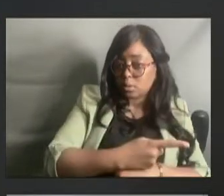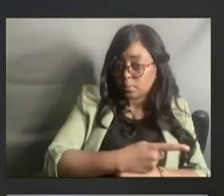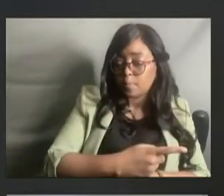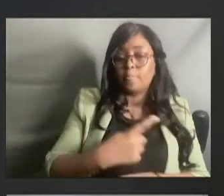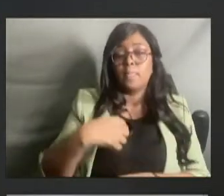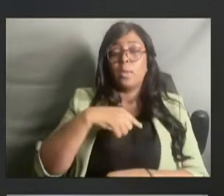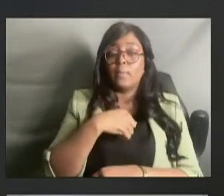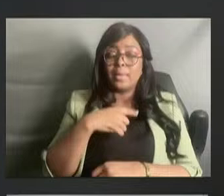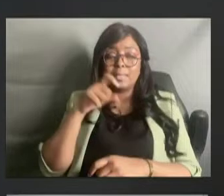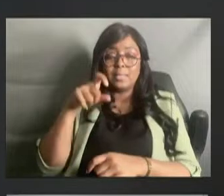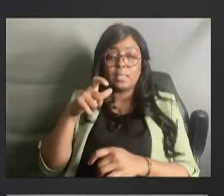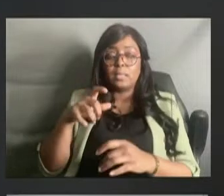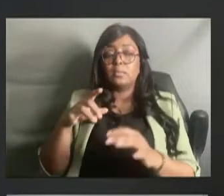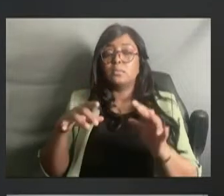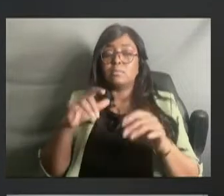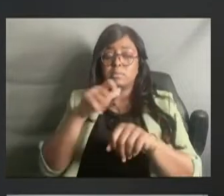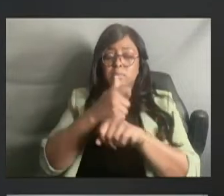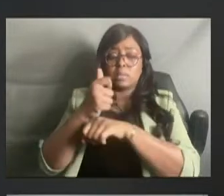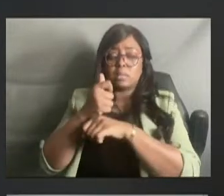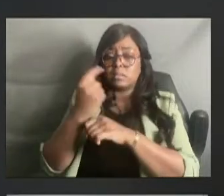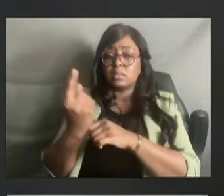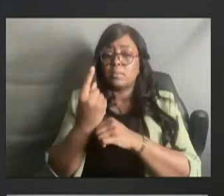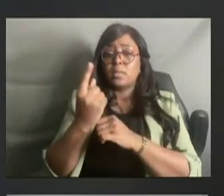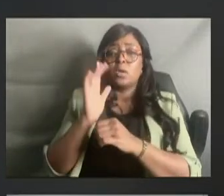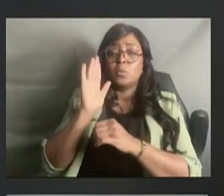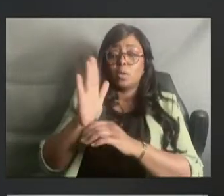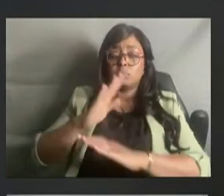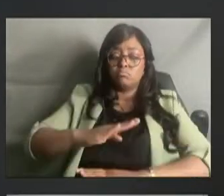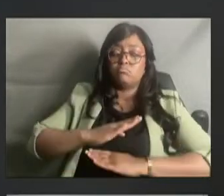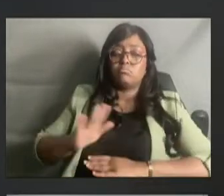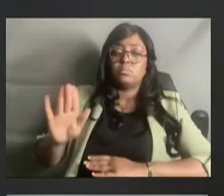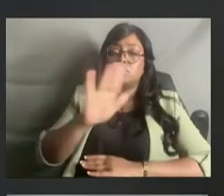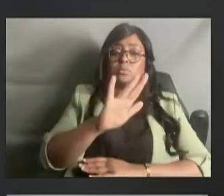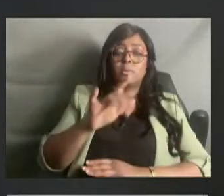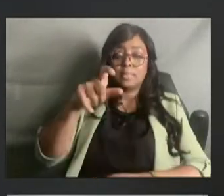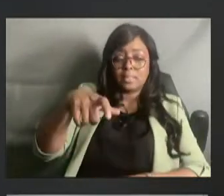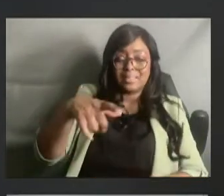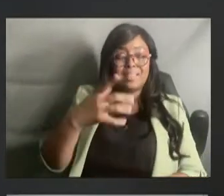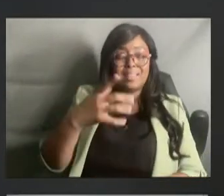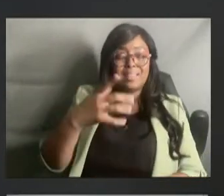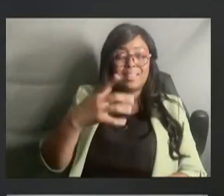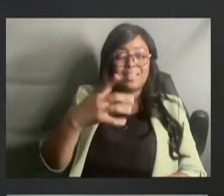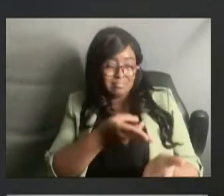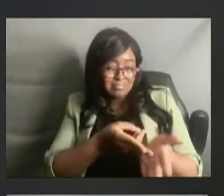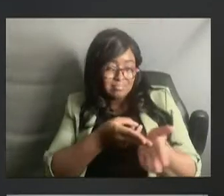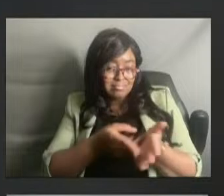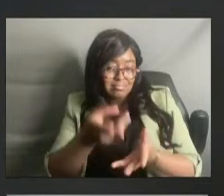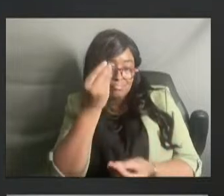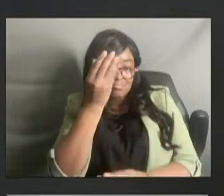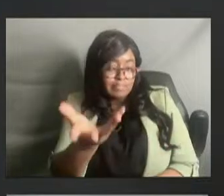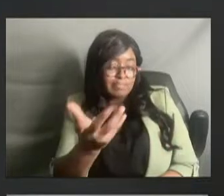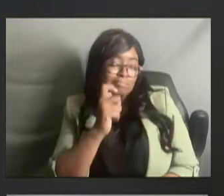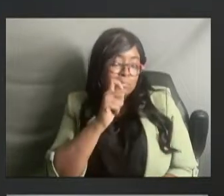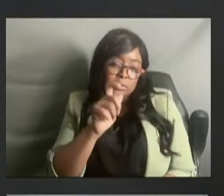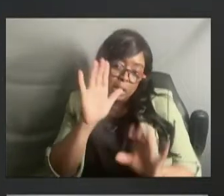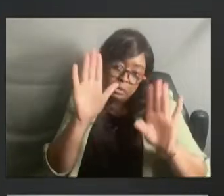couldn't access the school day. We needed to put something together that that would meet